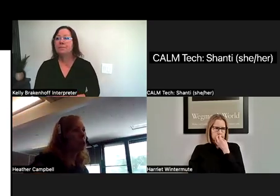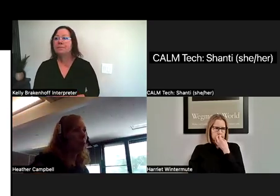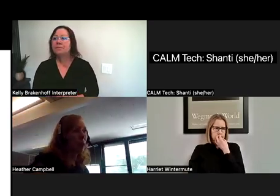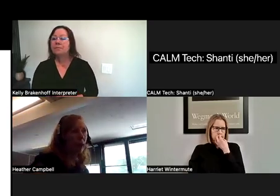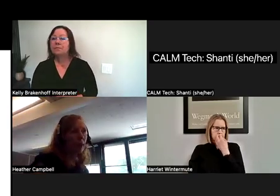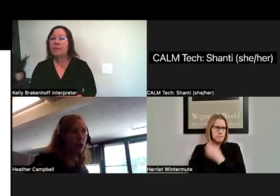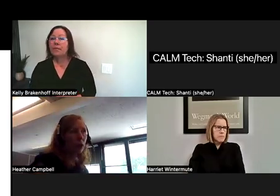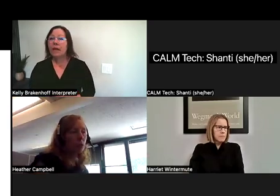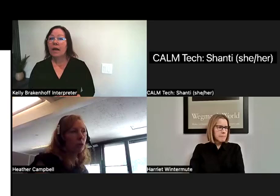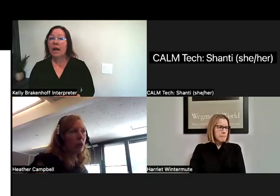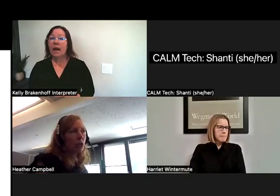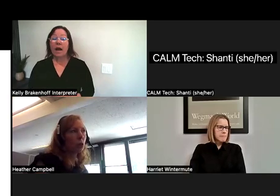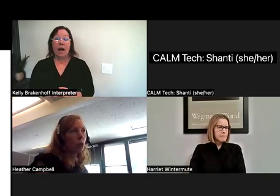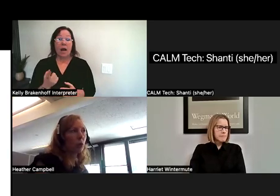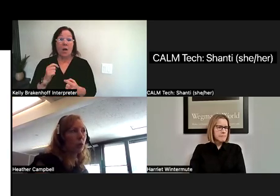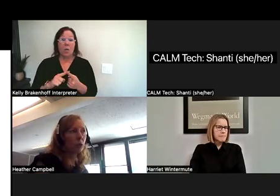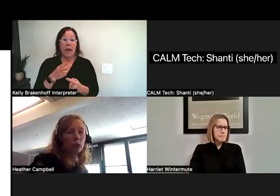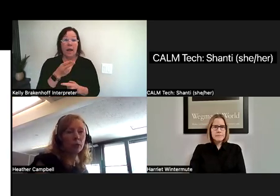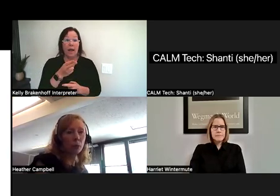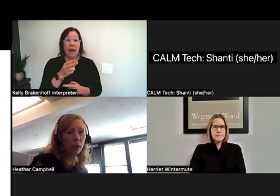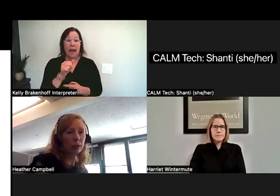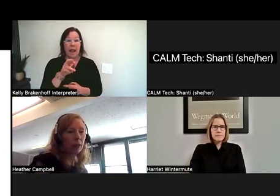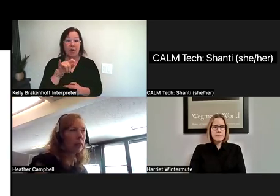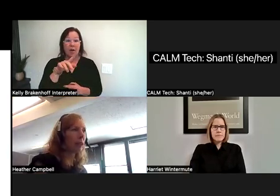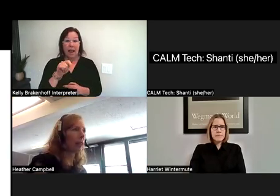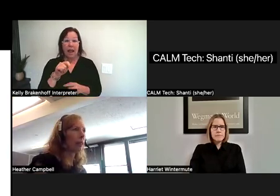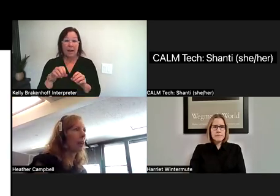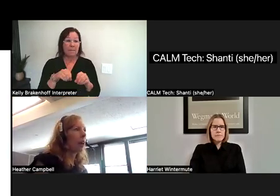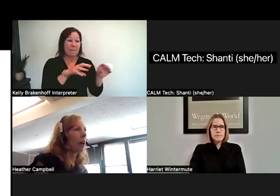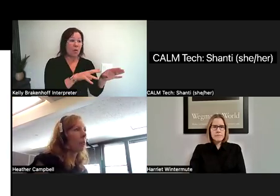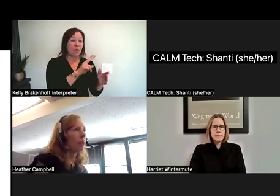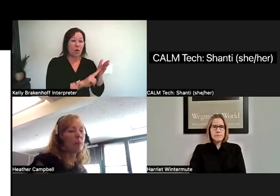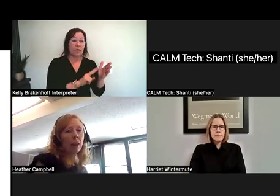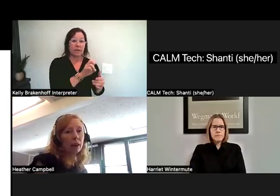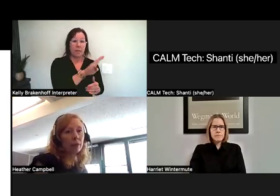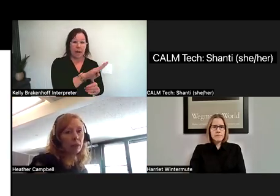So after Harriet moved on to the University of Nebraska at Lincoln I became the head of the